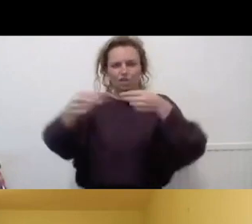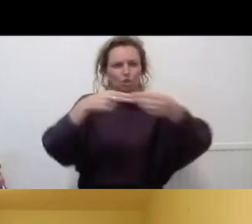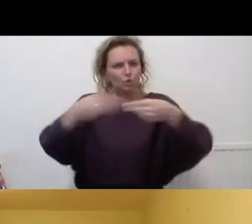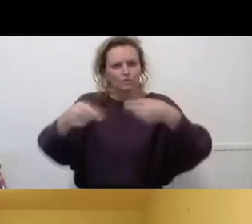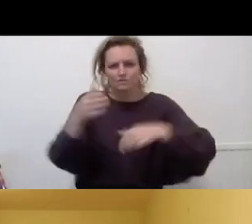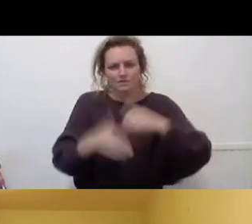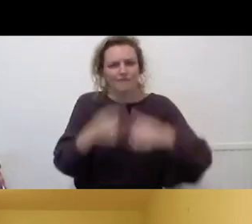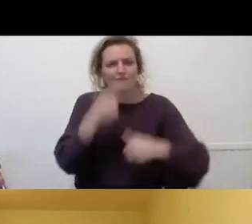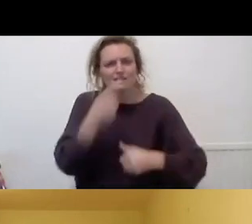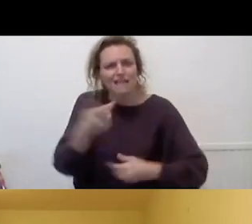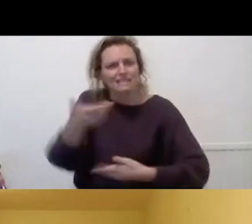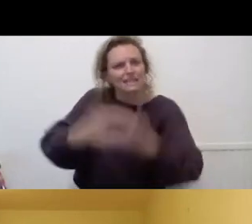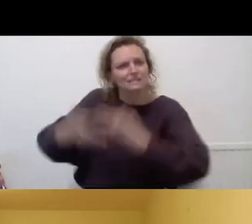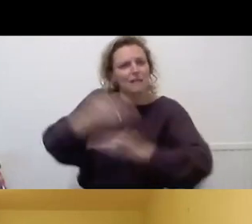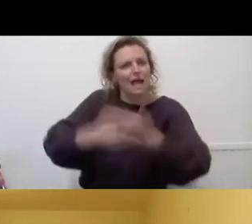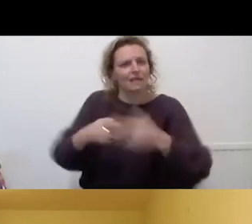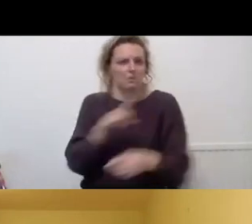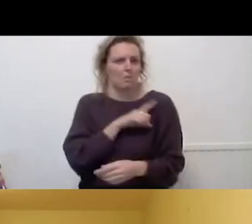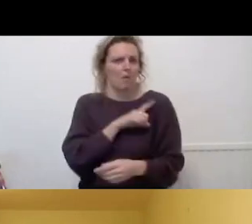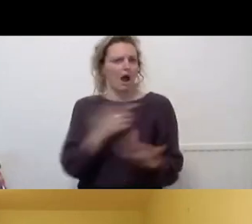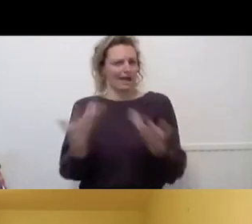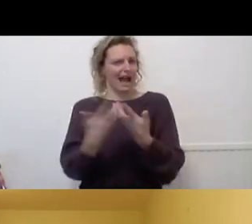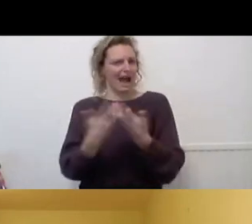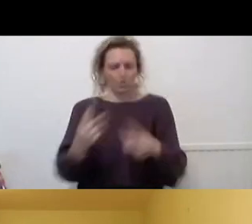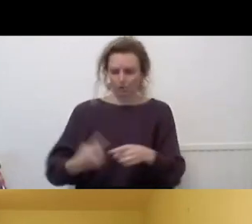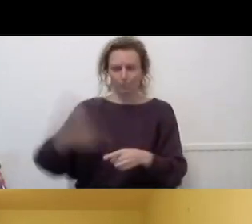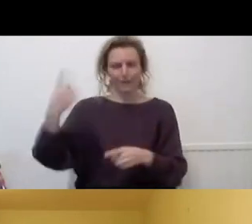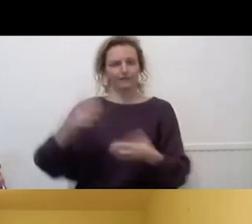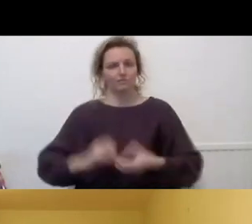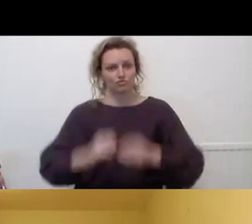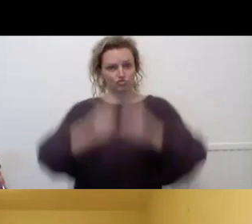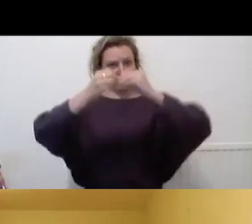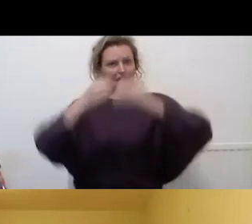So I'm going to explain some of the reasons that have meant that this vaccine has been developed